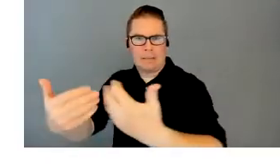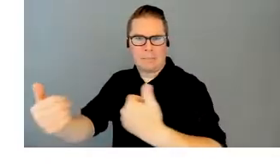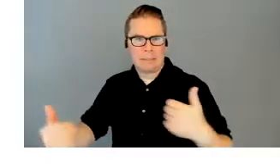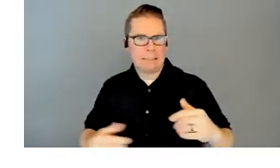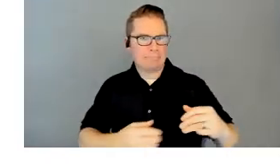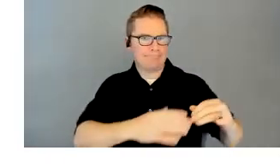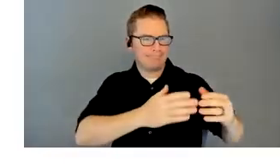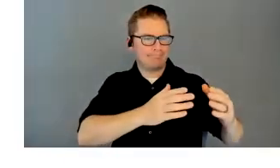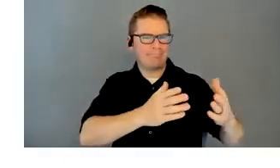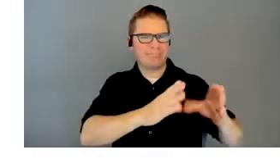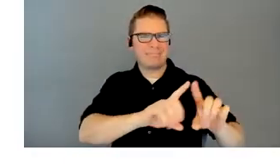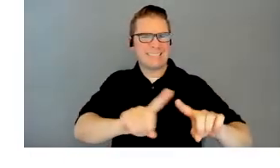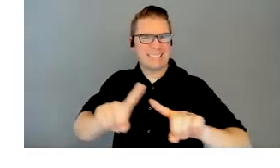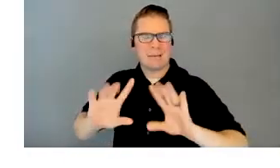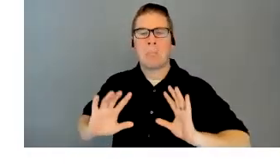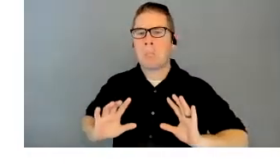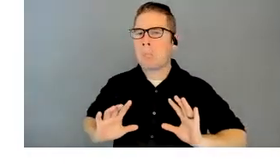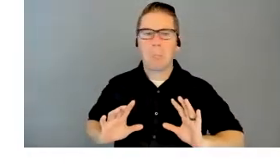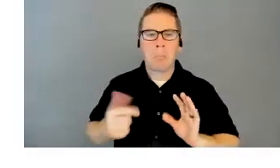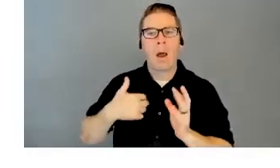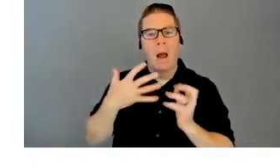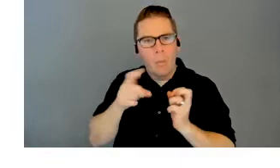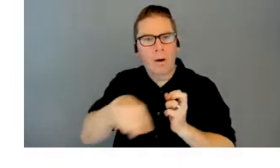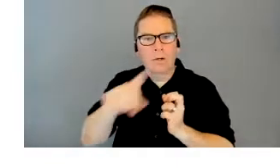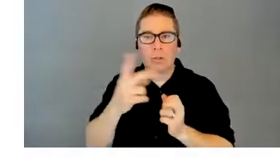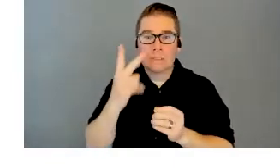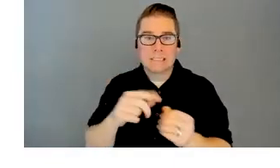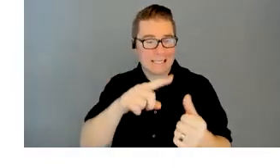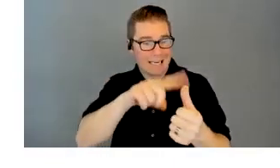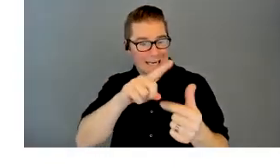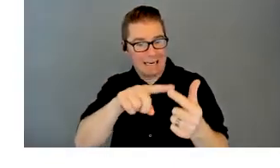those six factors that are referred to as equity minded